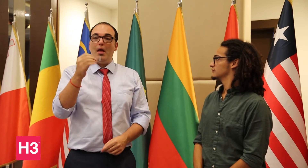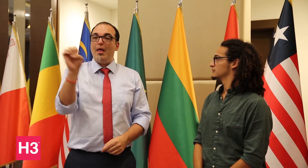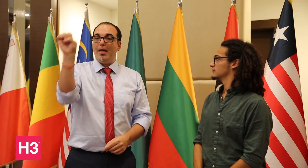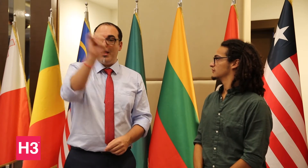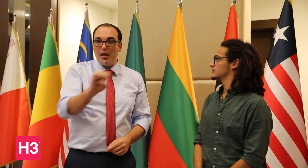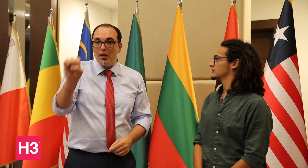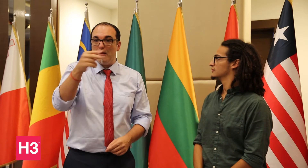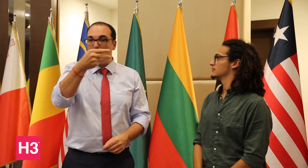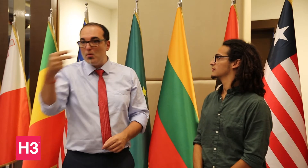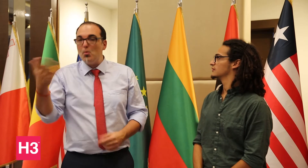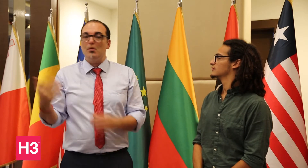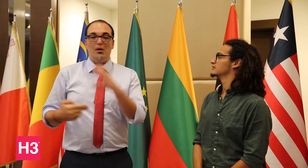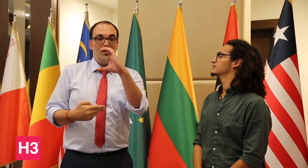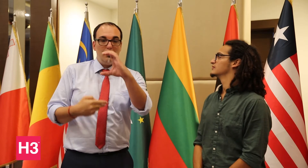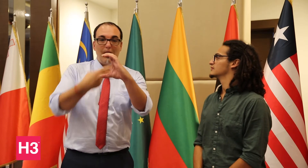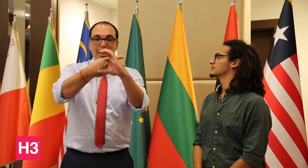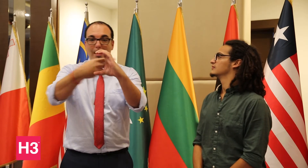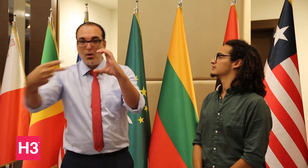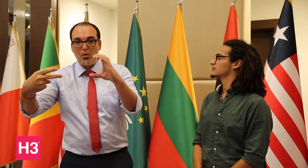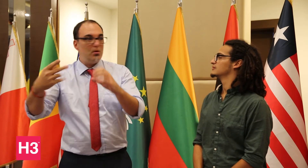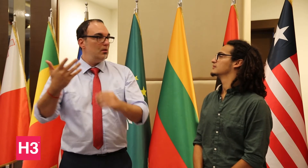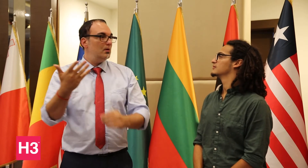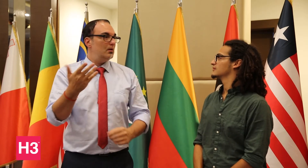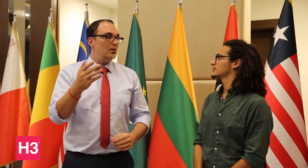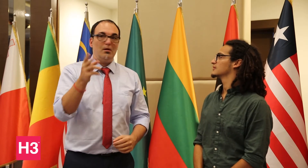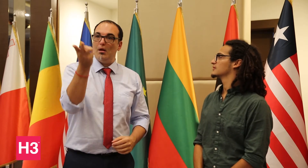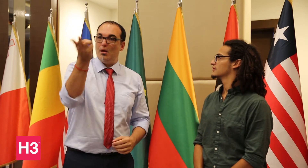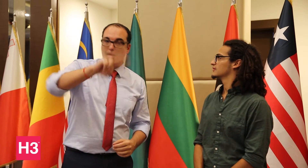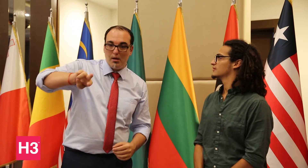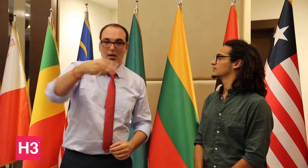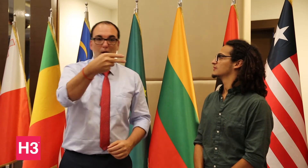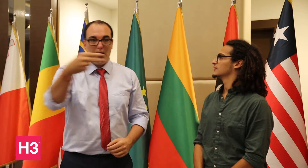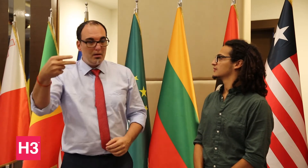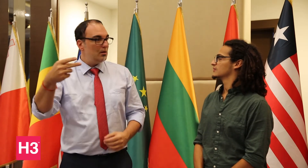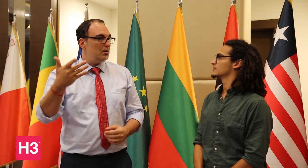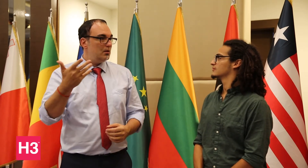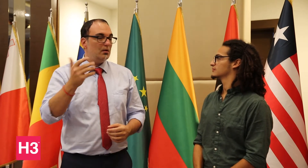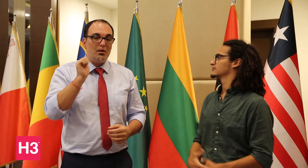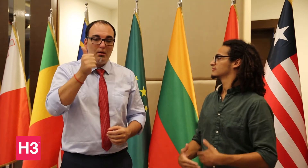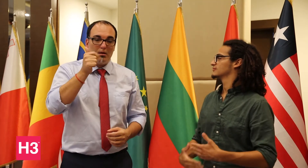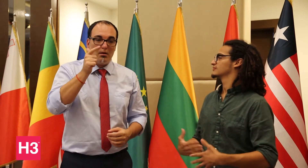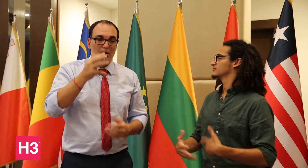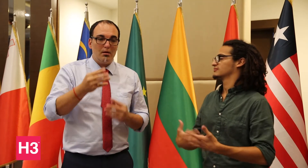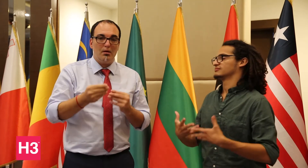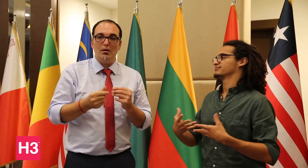Euro like [*signs three different ways], and then now we sign it simplified and with ease.